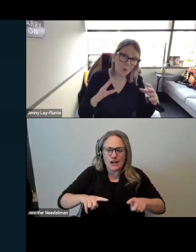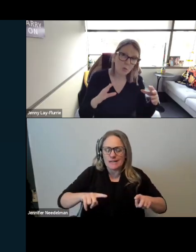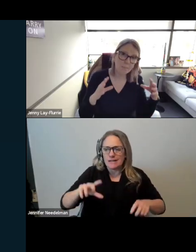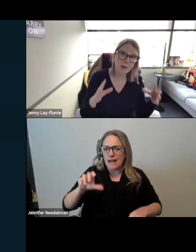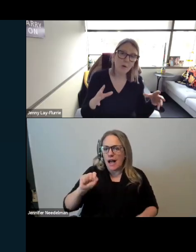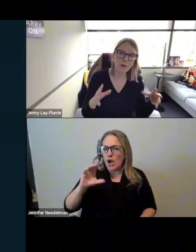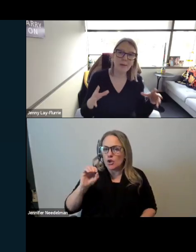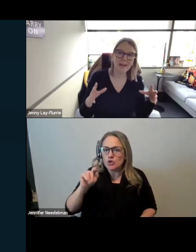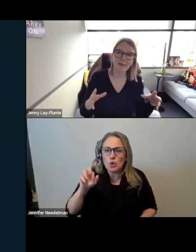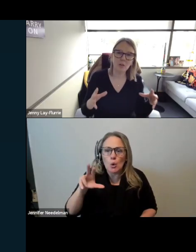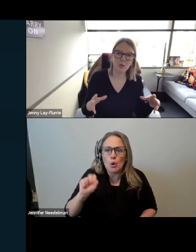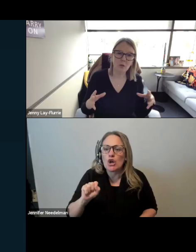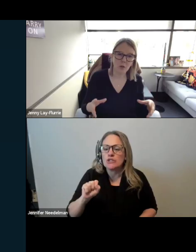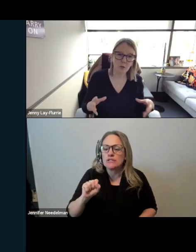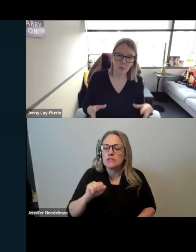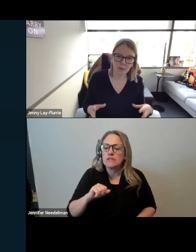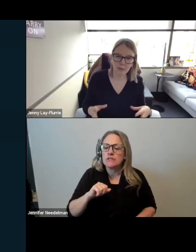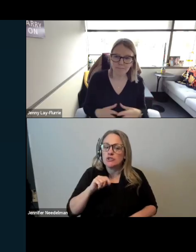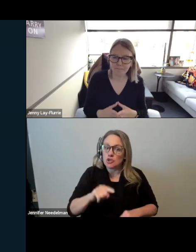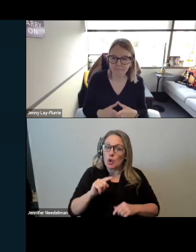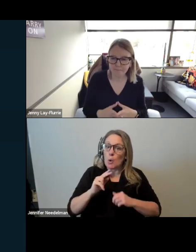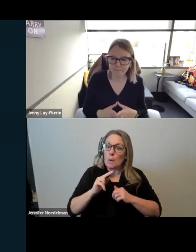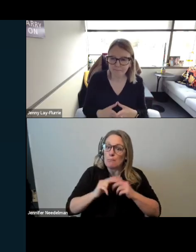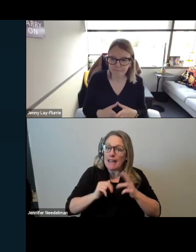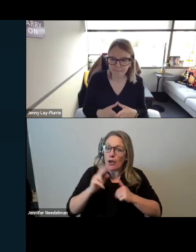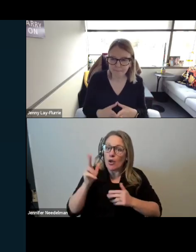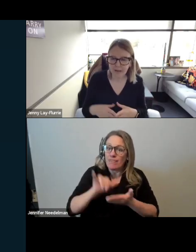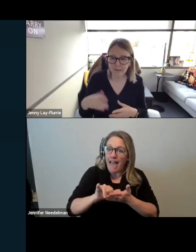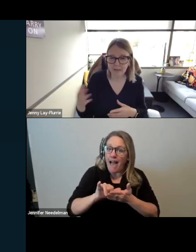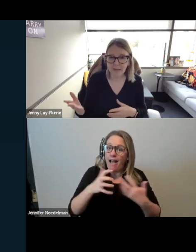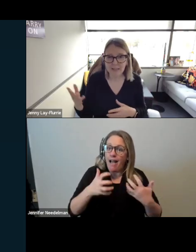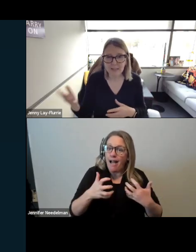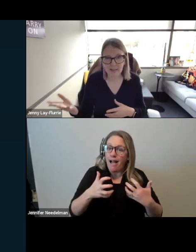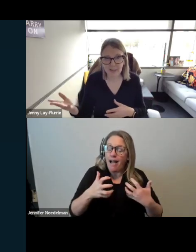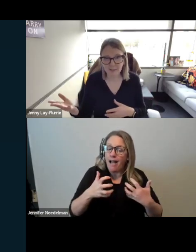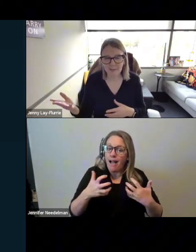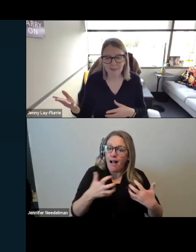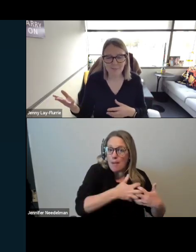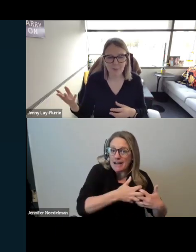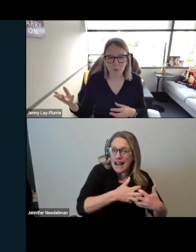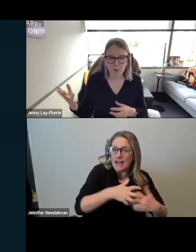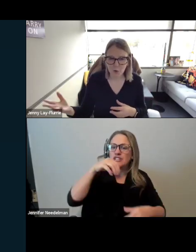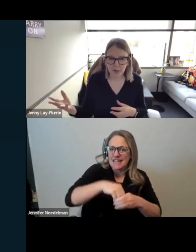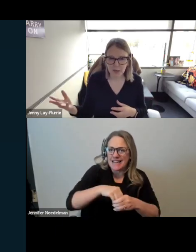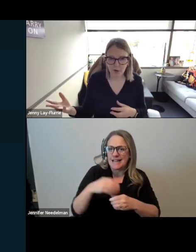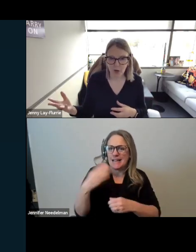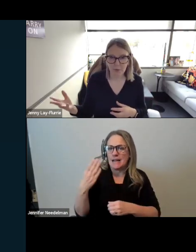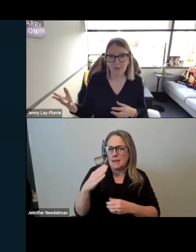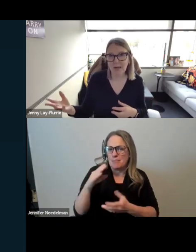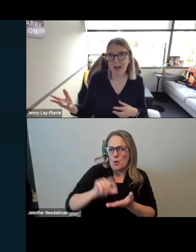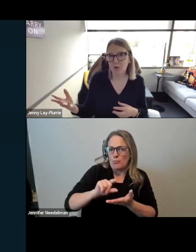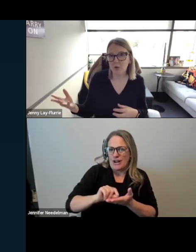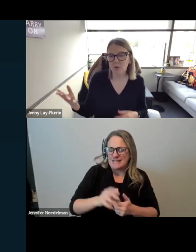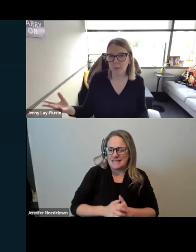And you would build them into the blueprint. Sadly today, most coding environments allow you